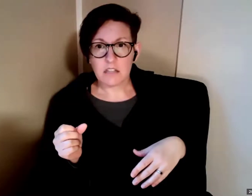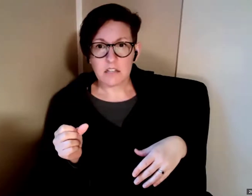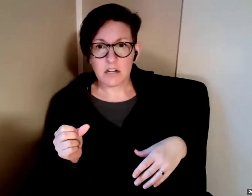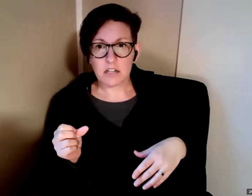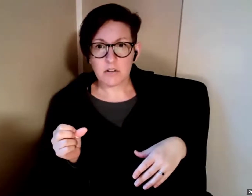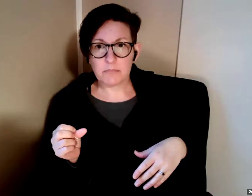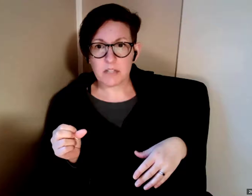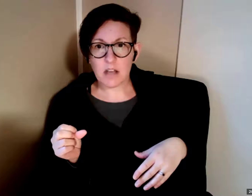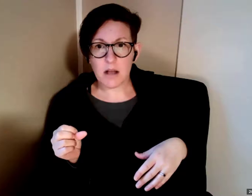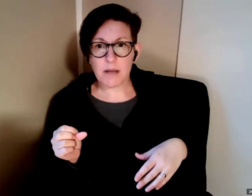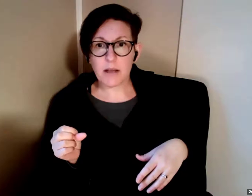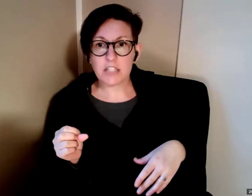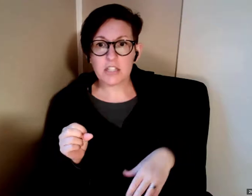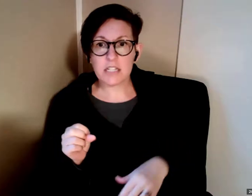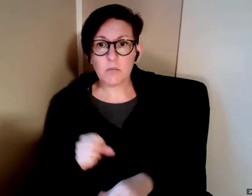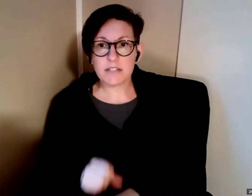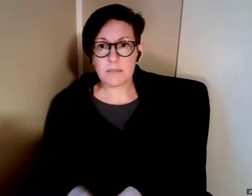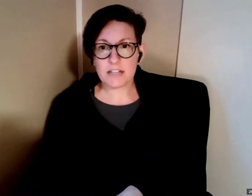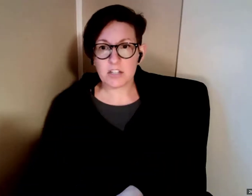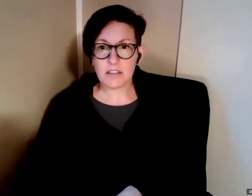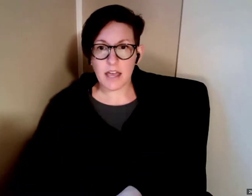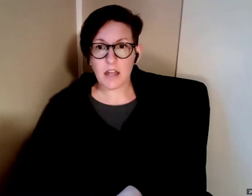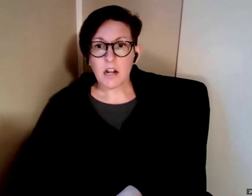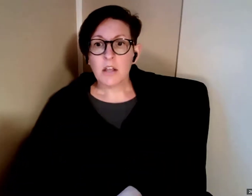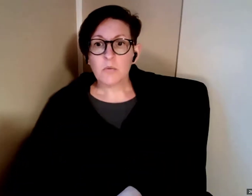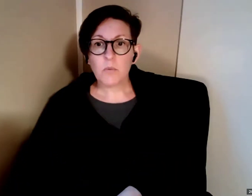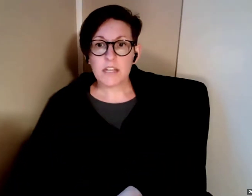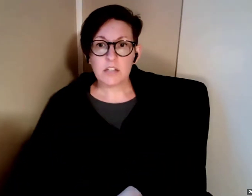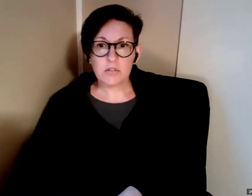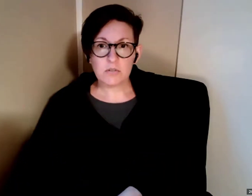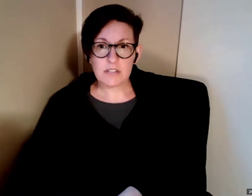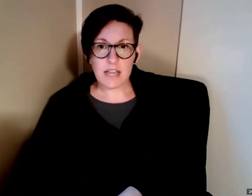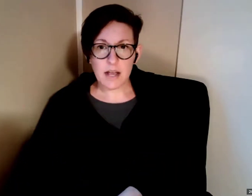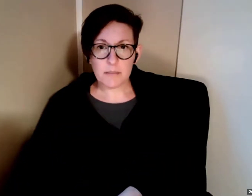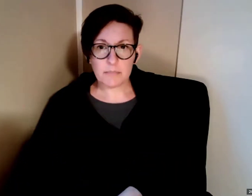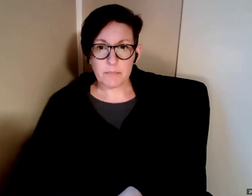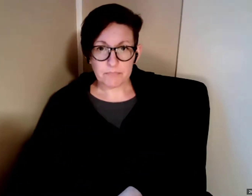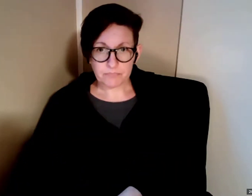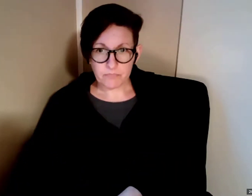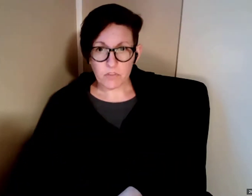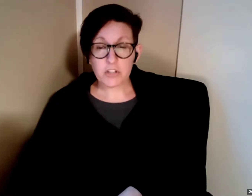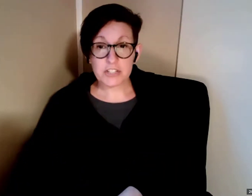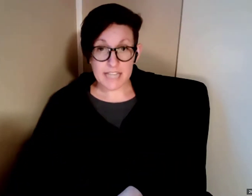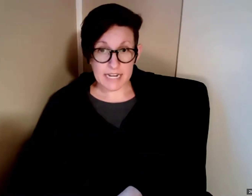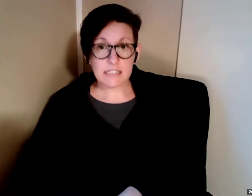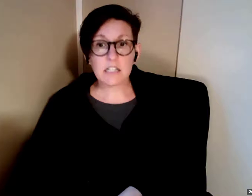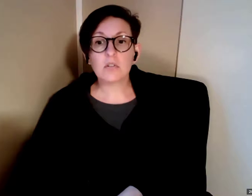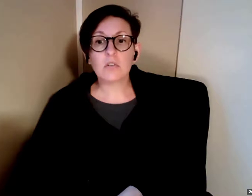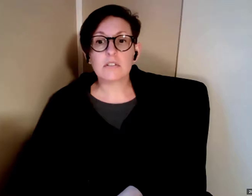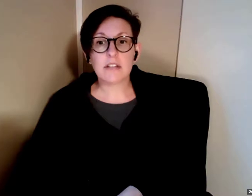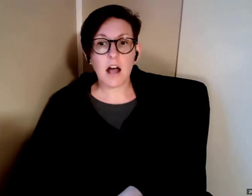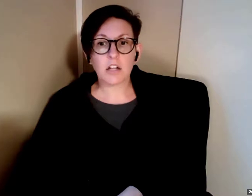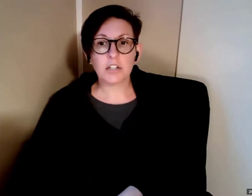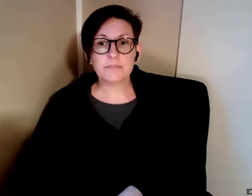Nicole she/her: Yeah. Sorry to interrupt. I did want to mention that when you set up your settings in Google Scholar.